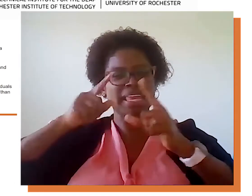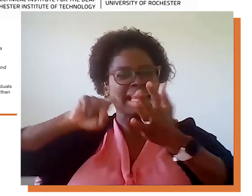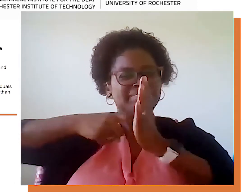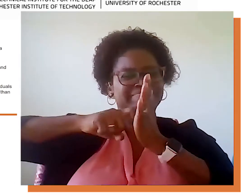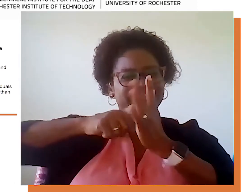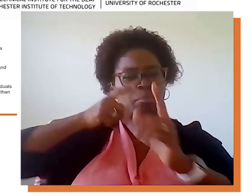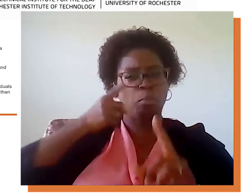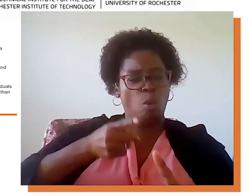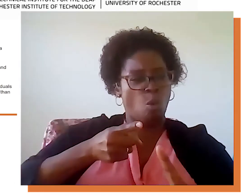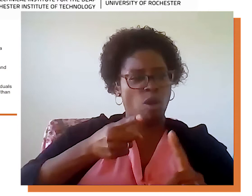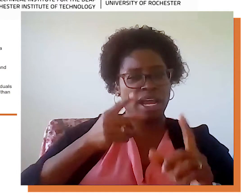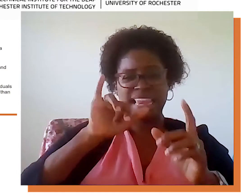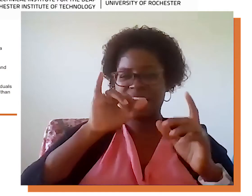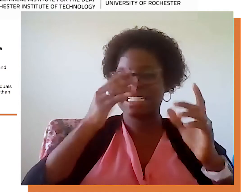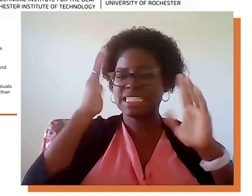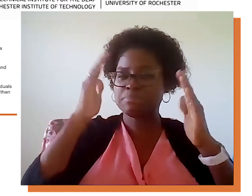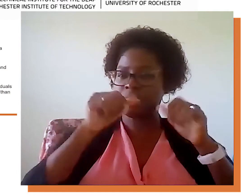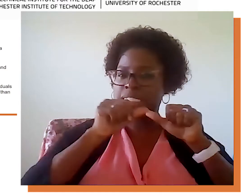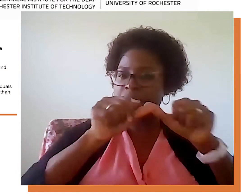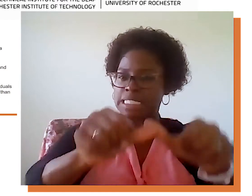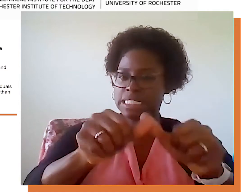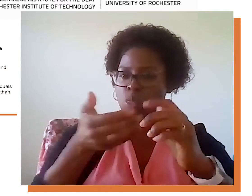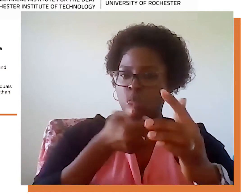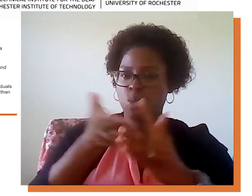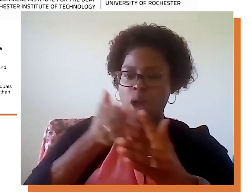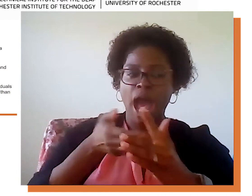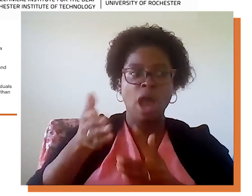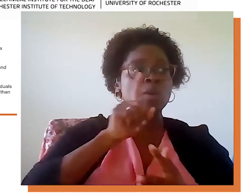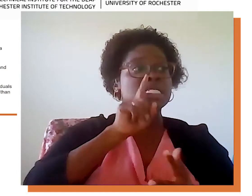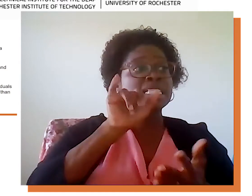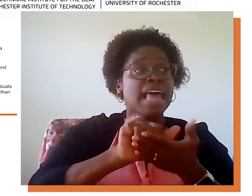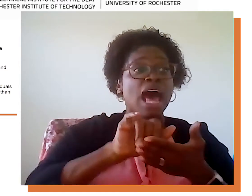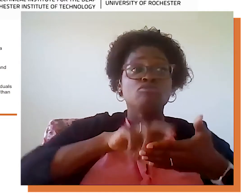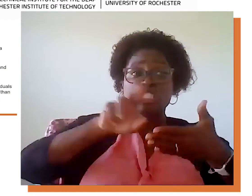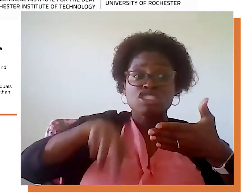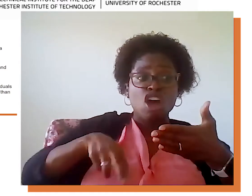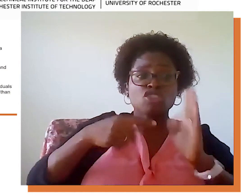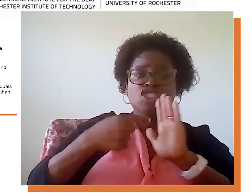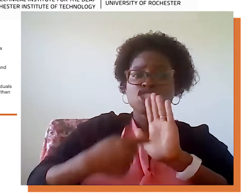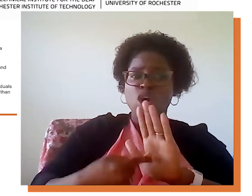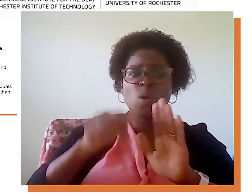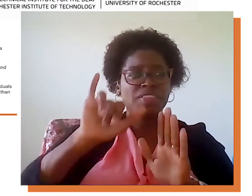many, many different parts of this research. But the thing that seemed consistent throughout